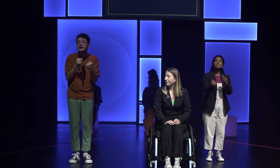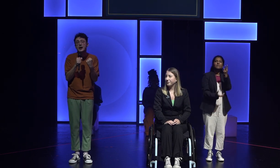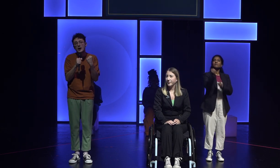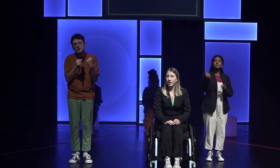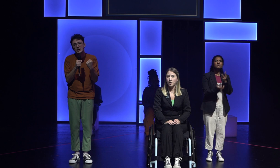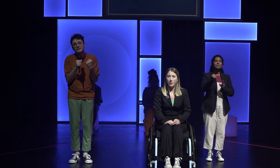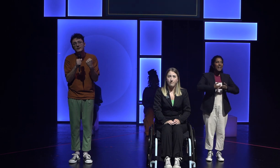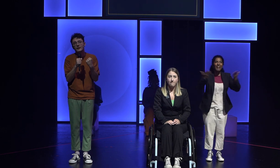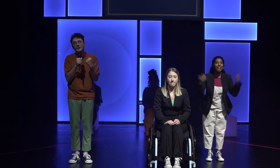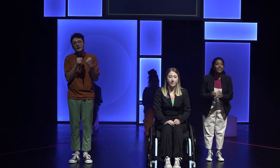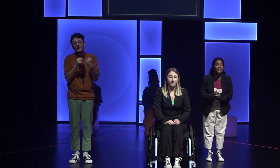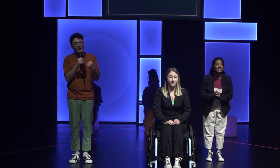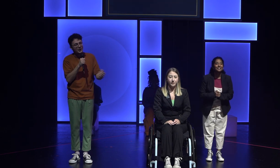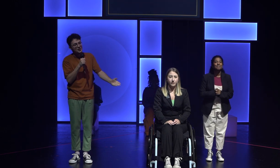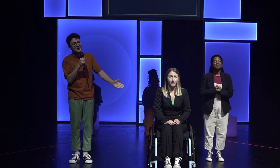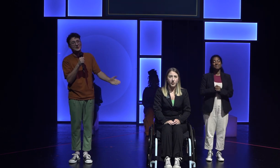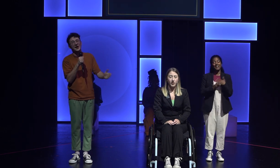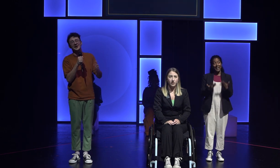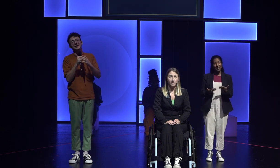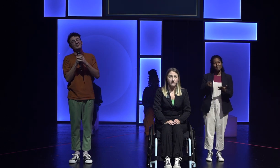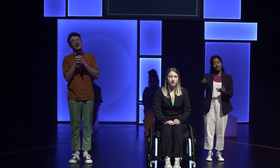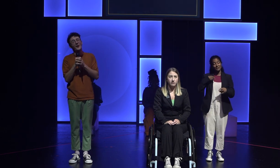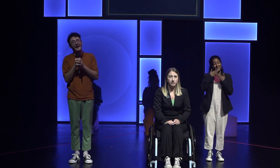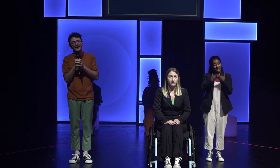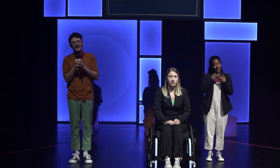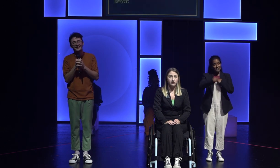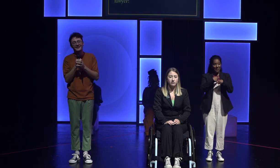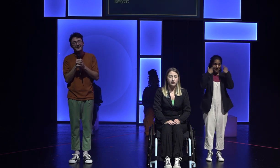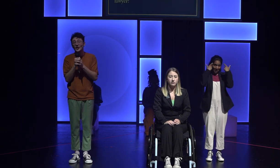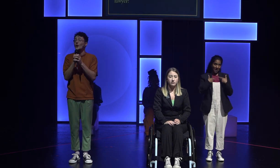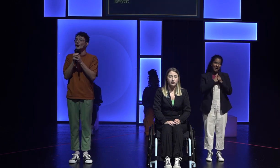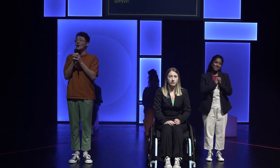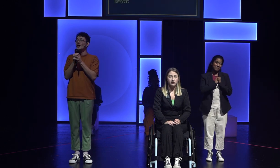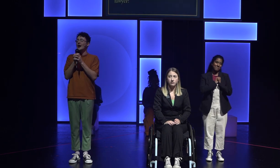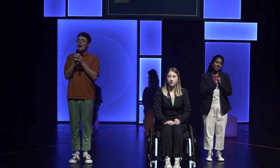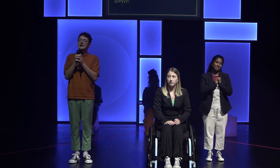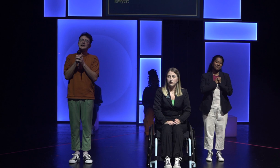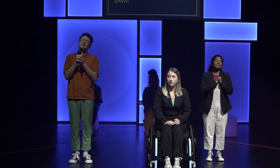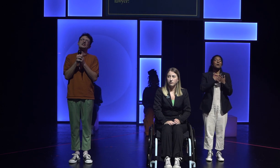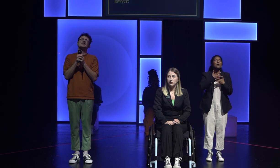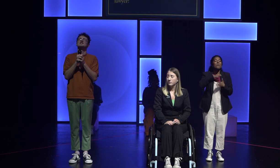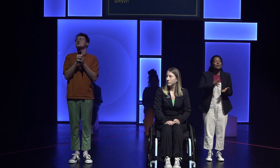achieved and she's now studying to be a lawyer. So. I would like to present this